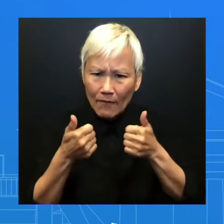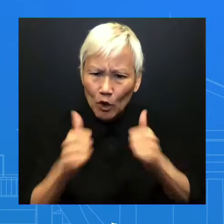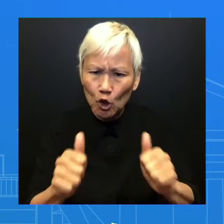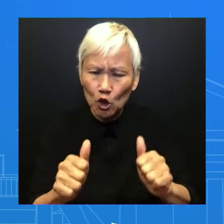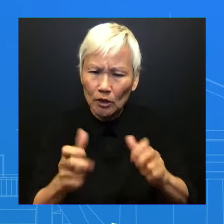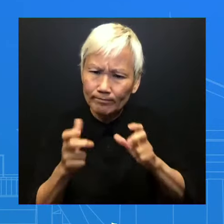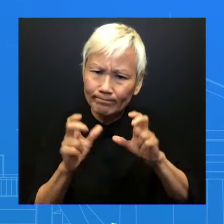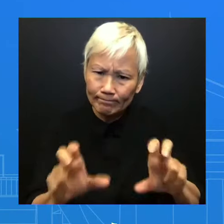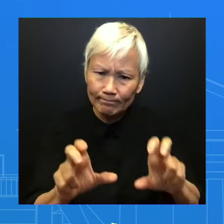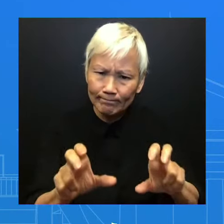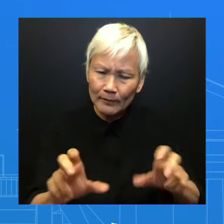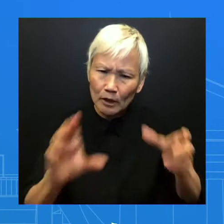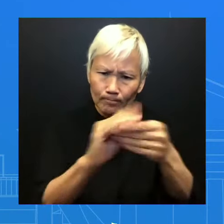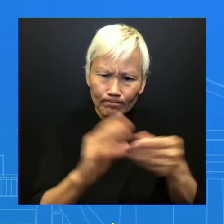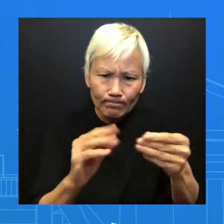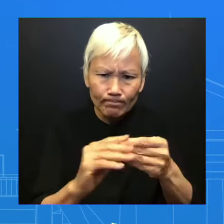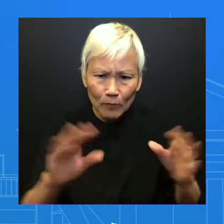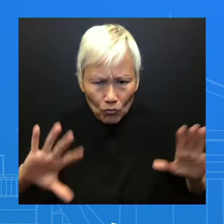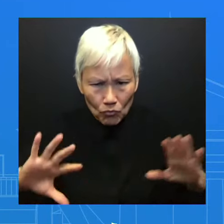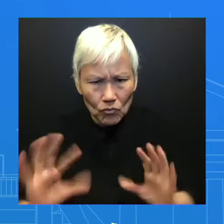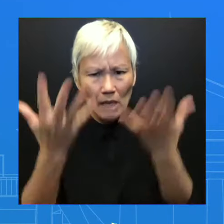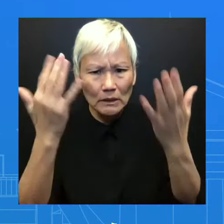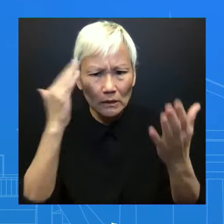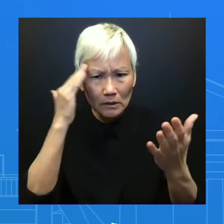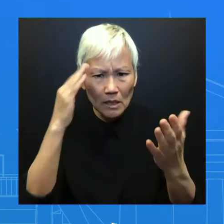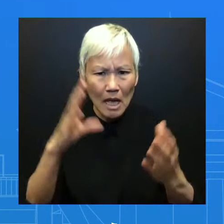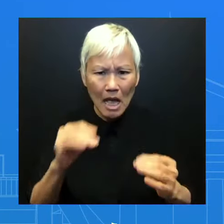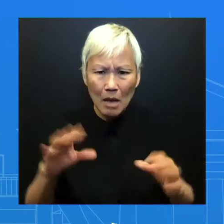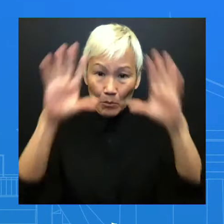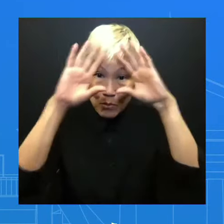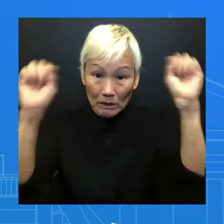We are -- the President is proud to -- to nominate him. I'm going to let the President